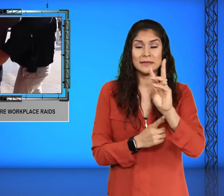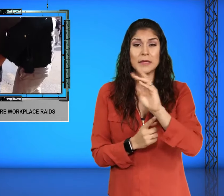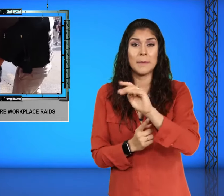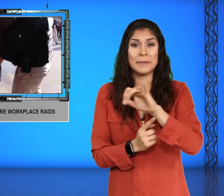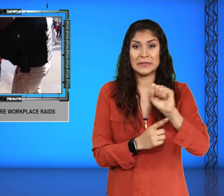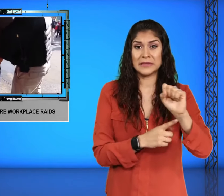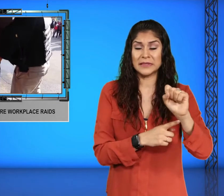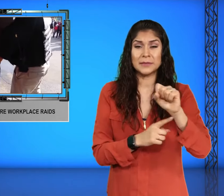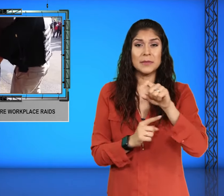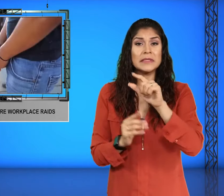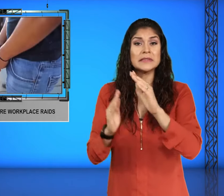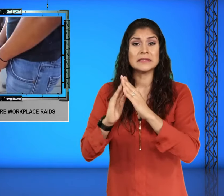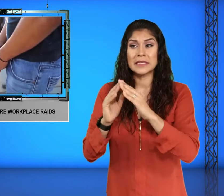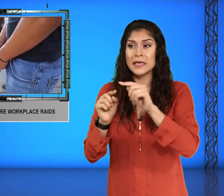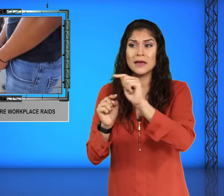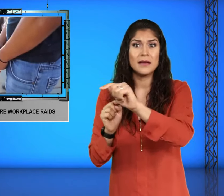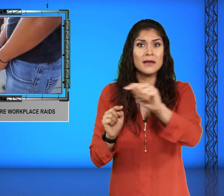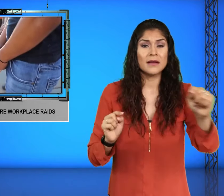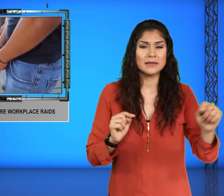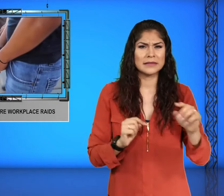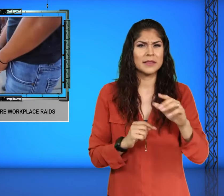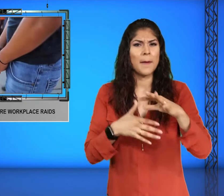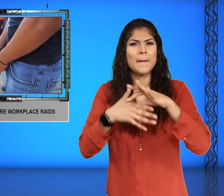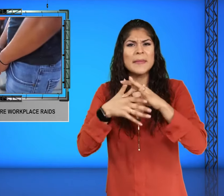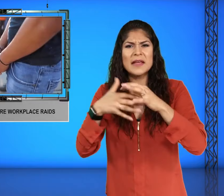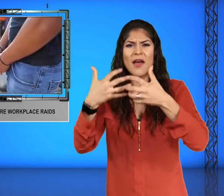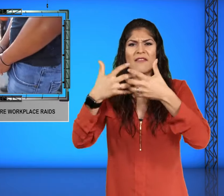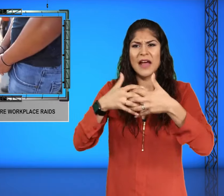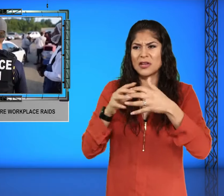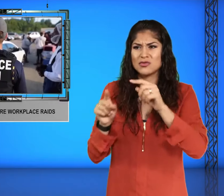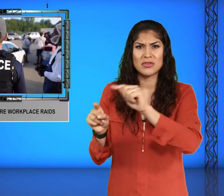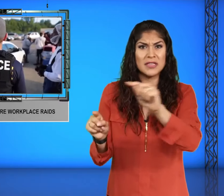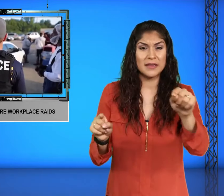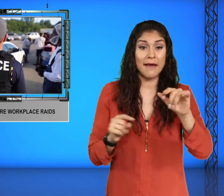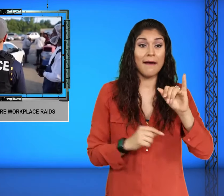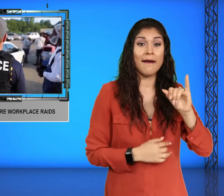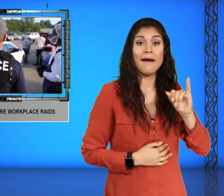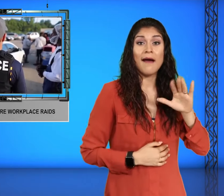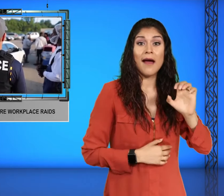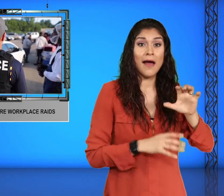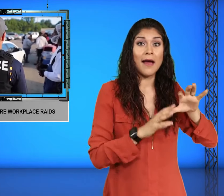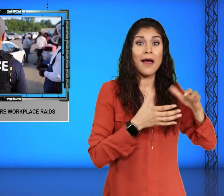Watson was serving a an active sentence for especially aggravated kidnapping.